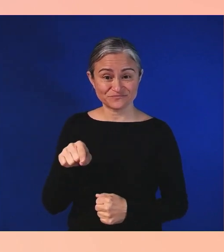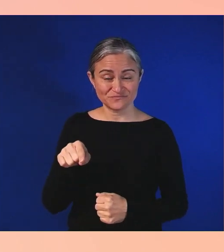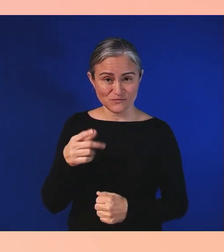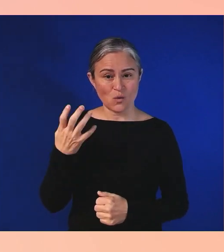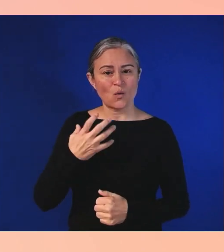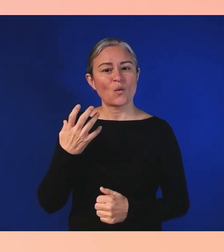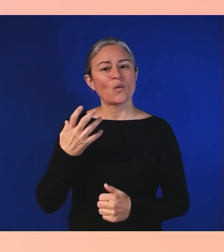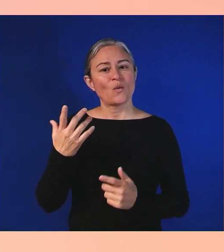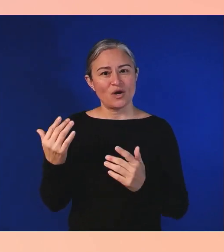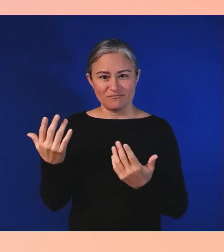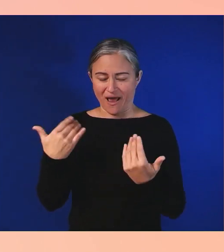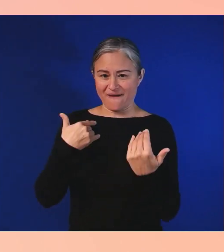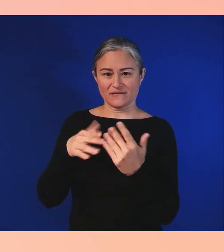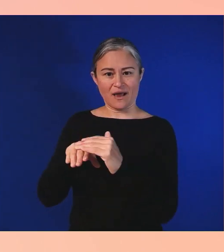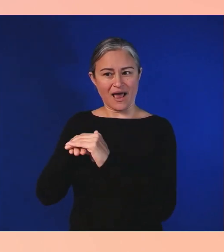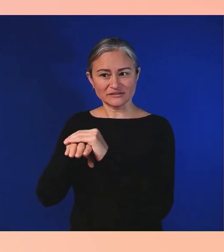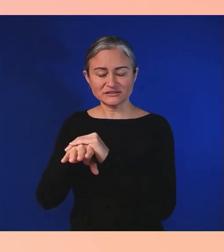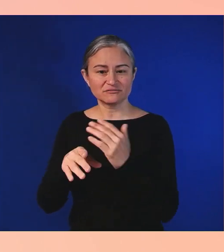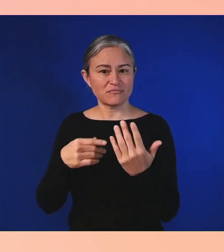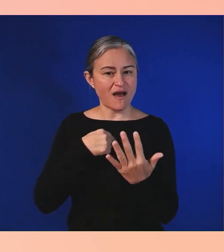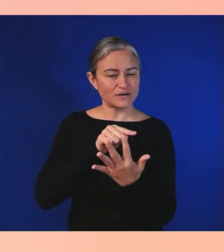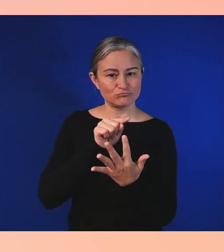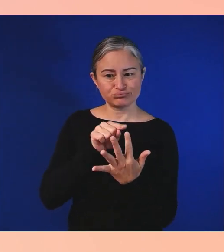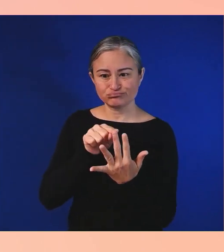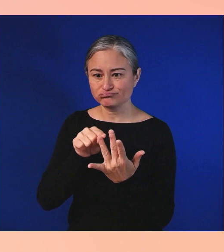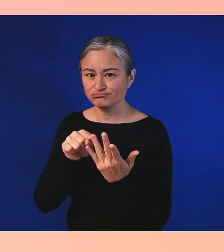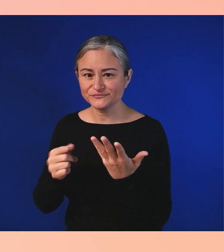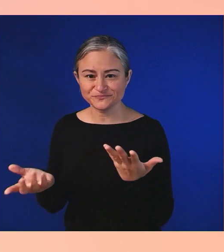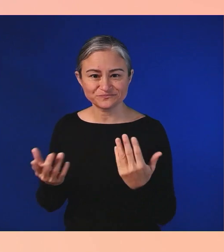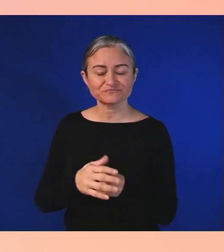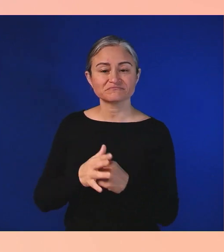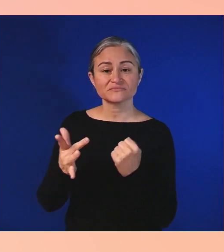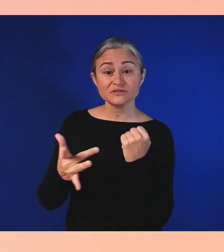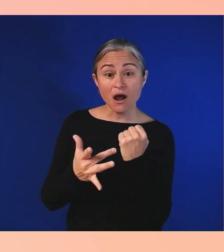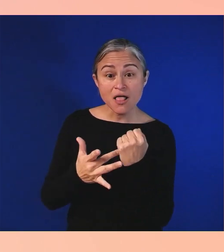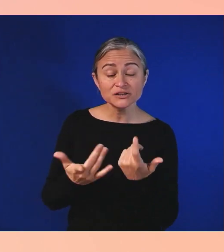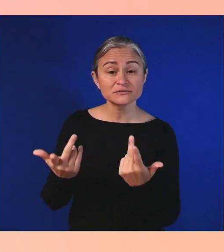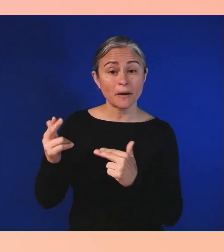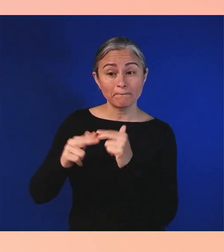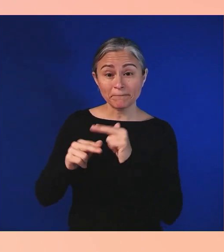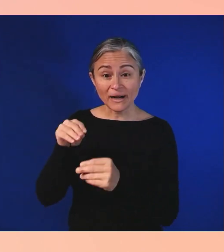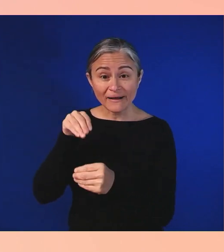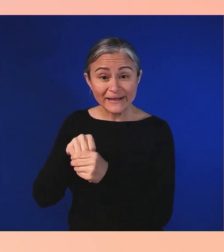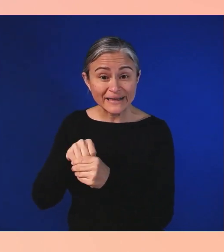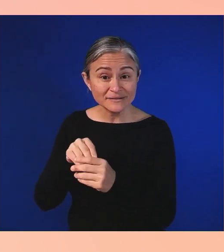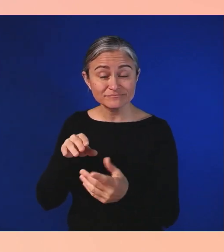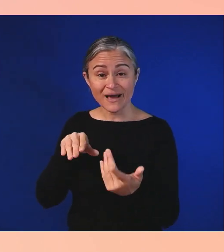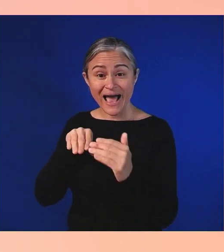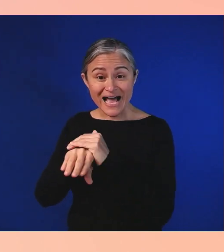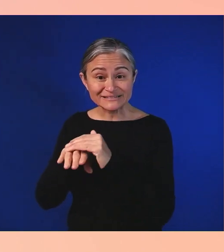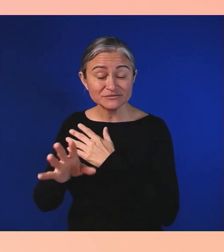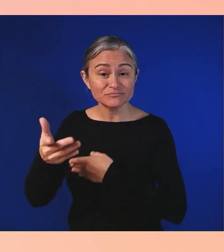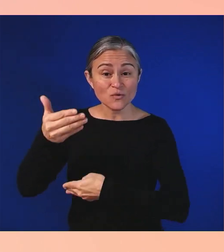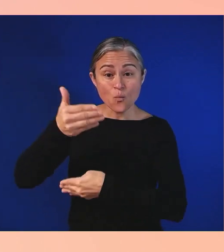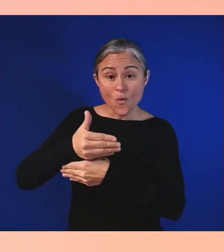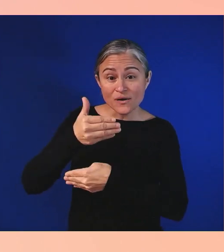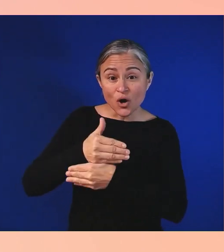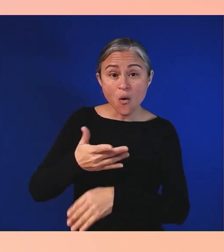me to empower to use the computers, which opened up a new world for me. In fact, it helped a lot in